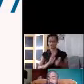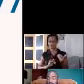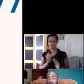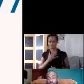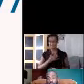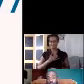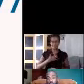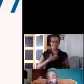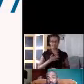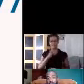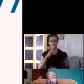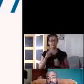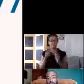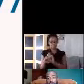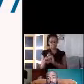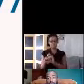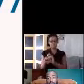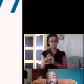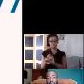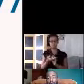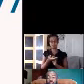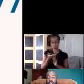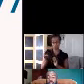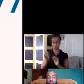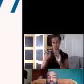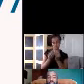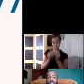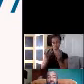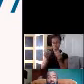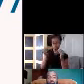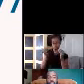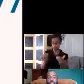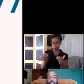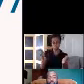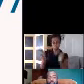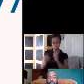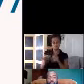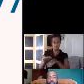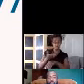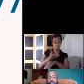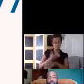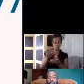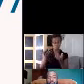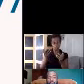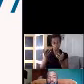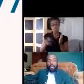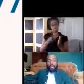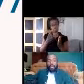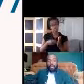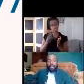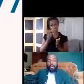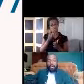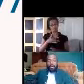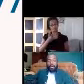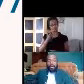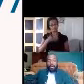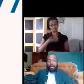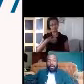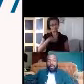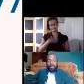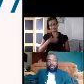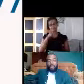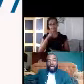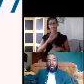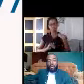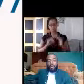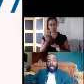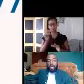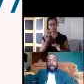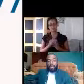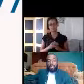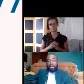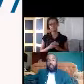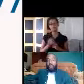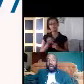that you you as an organization want to proceed on. And I think the value of that is why does